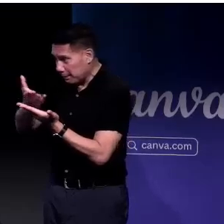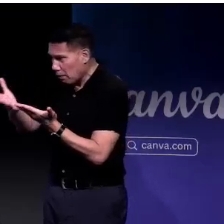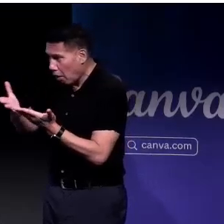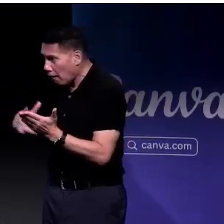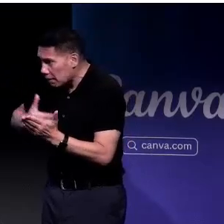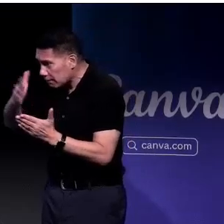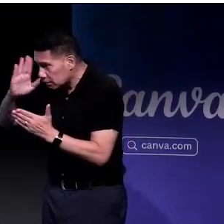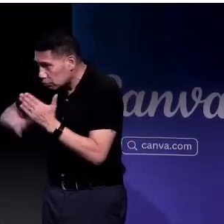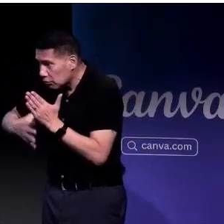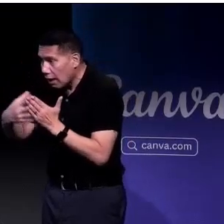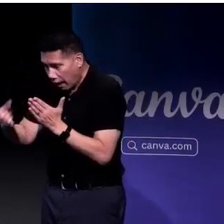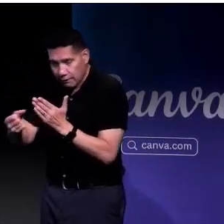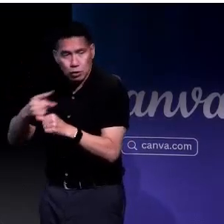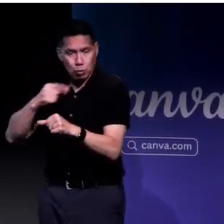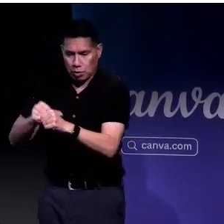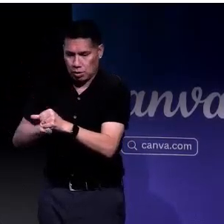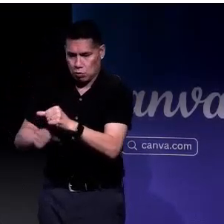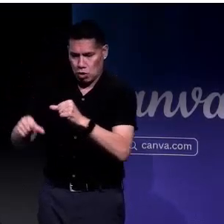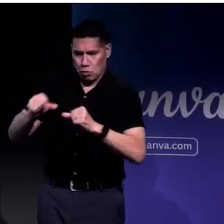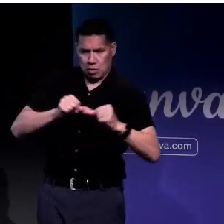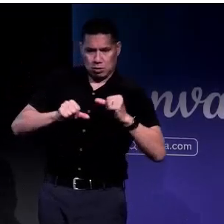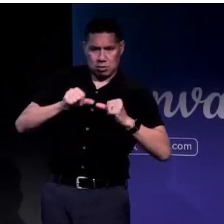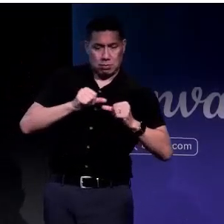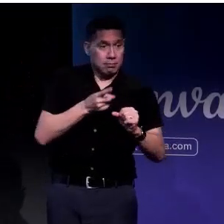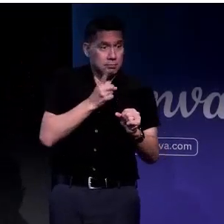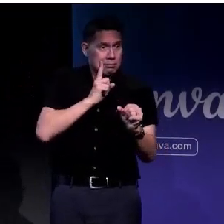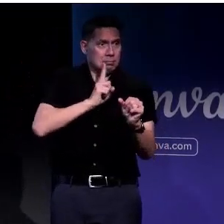So I'm going to rewind a bit just over a year ago when we kicked sort of the